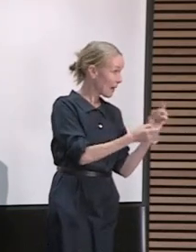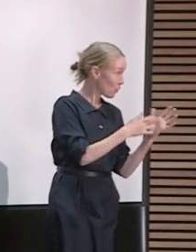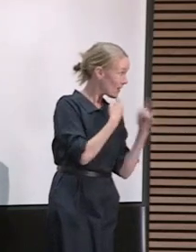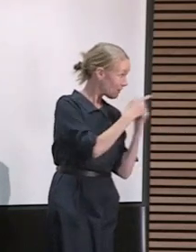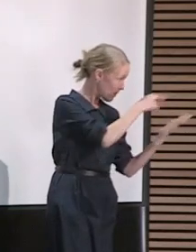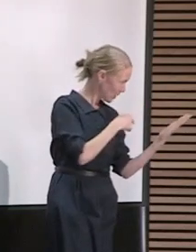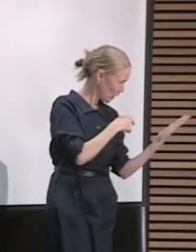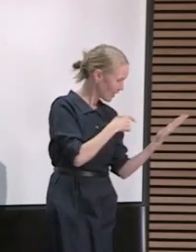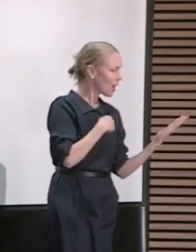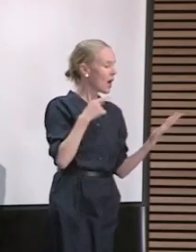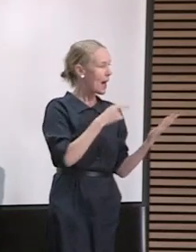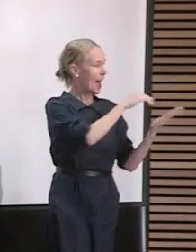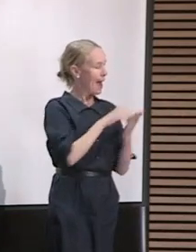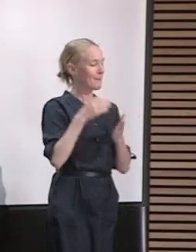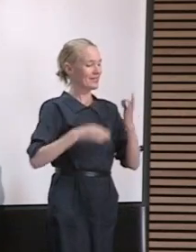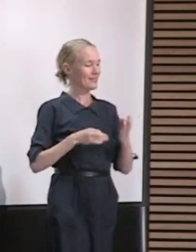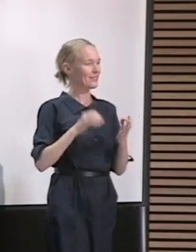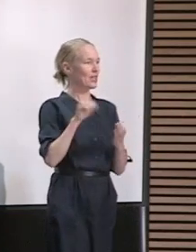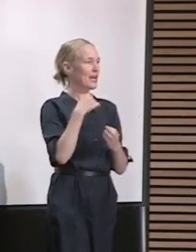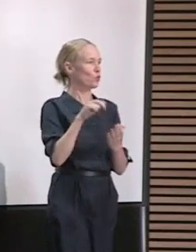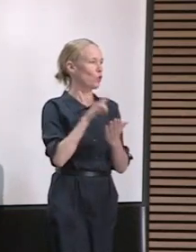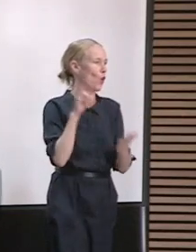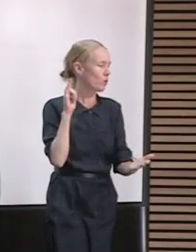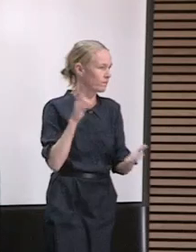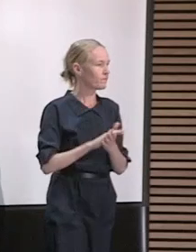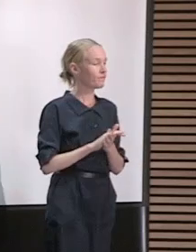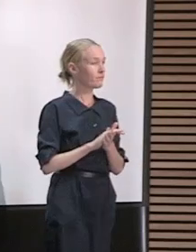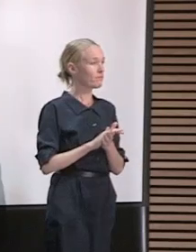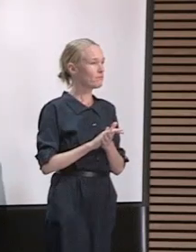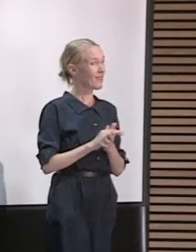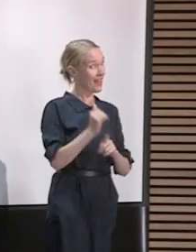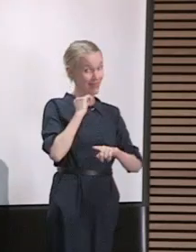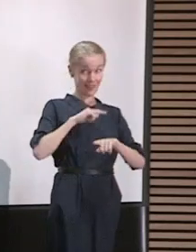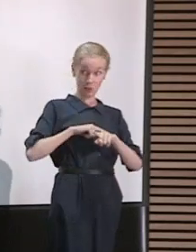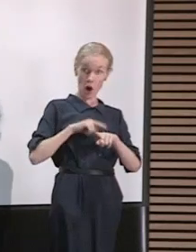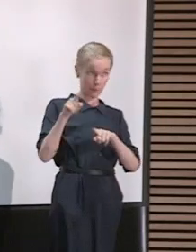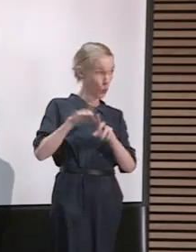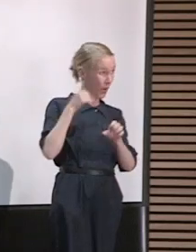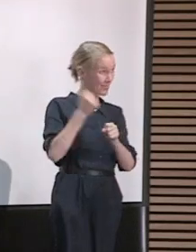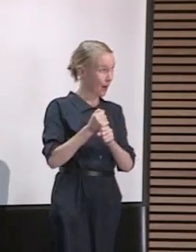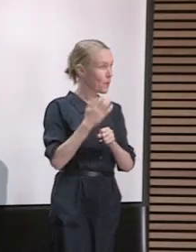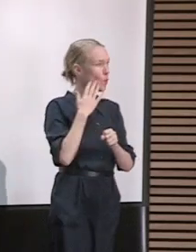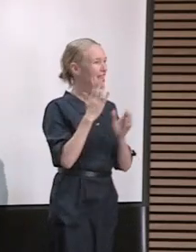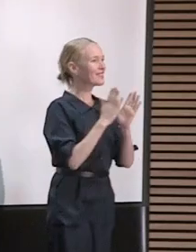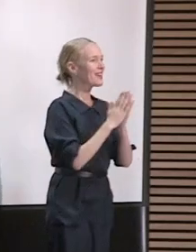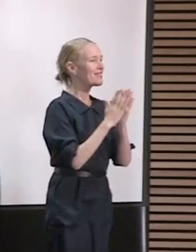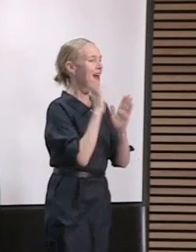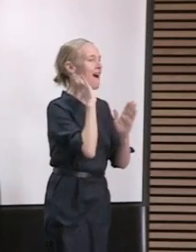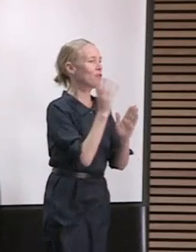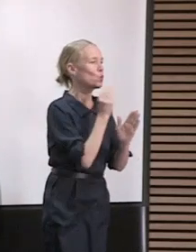get the important information we need. In this case - it may have been because it was, in my recollection, Sunday afternoon - it may have been